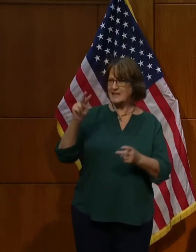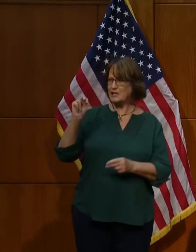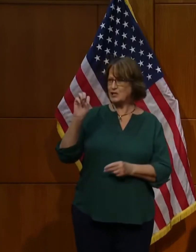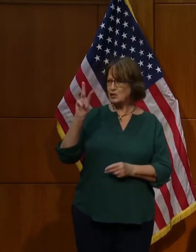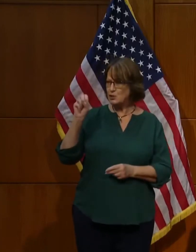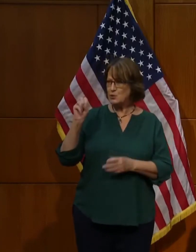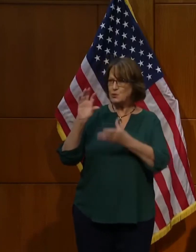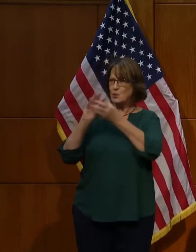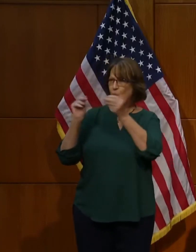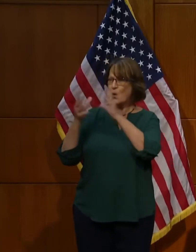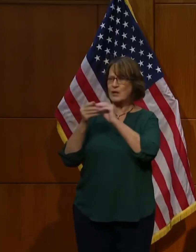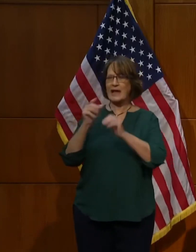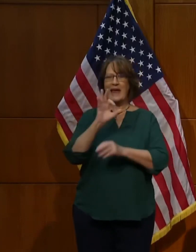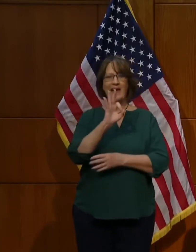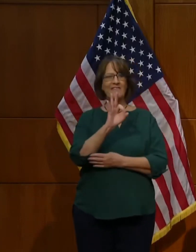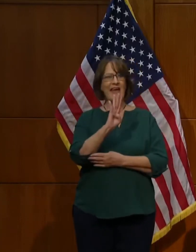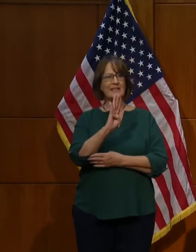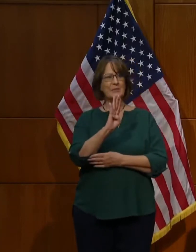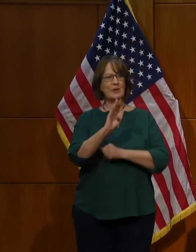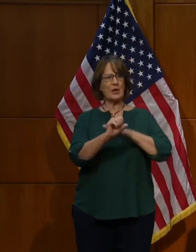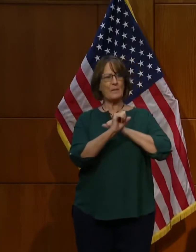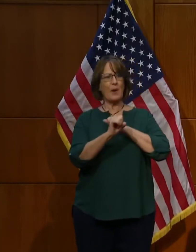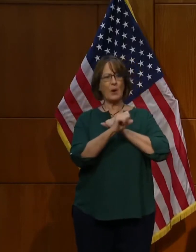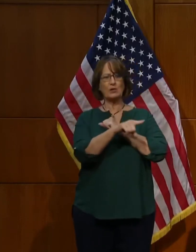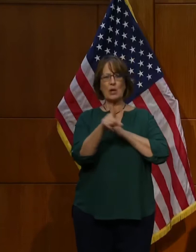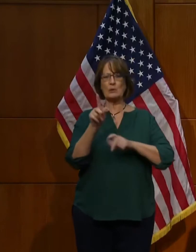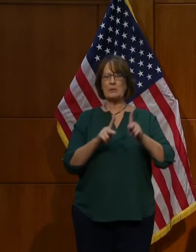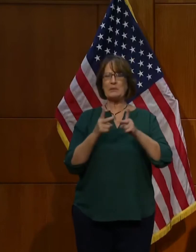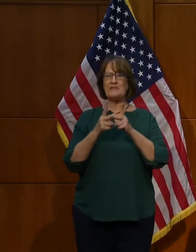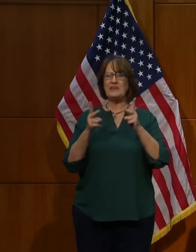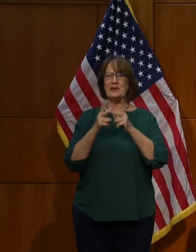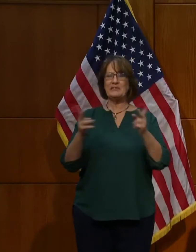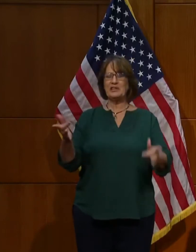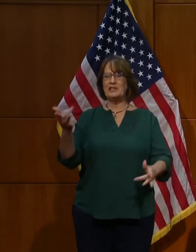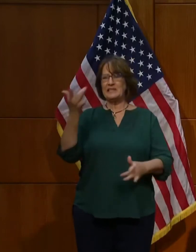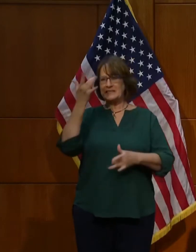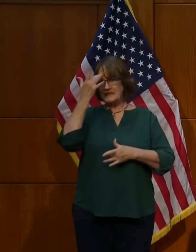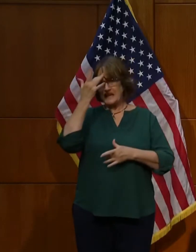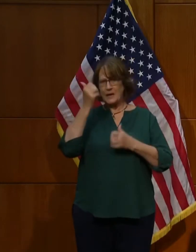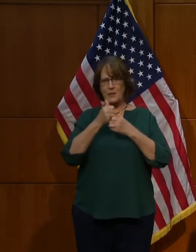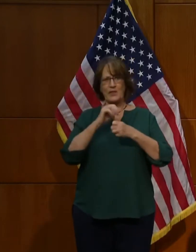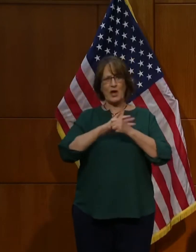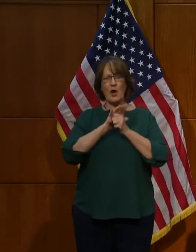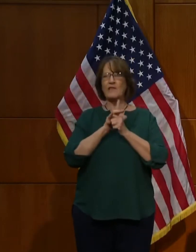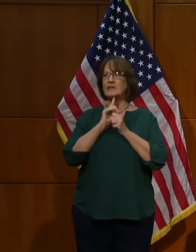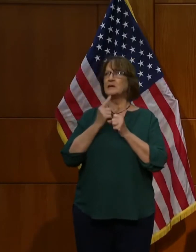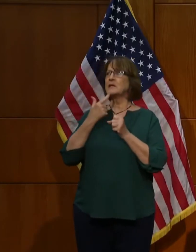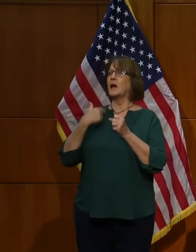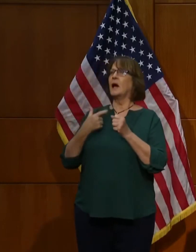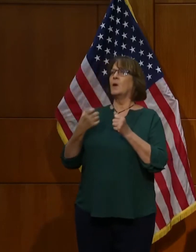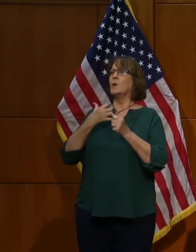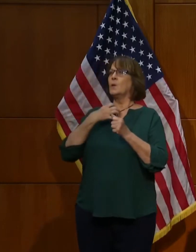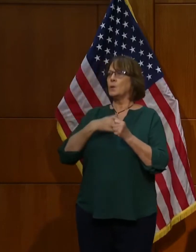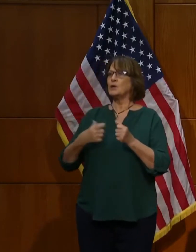posts from people who are very sick with COVID who wish they had gotten